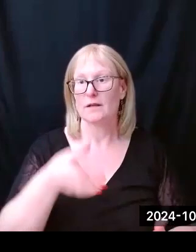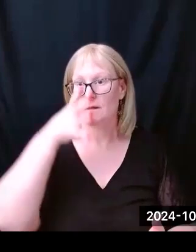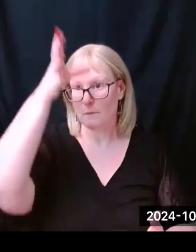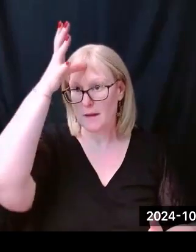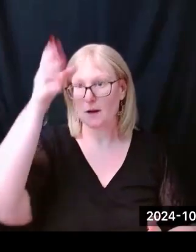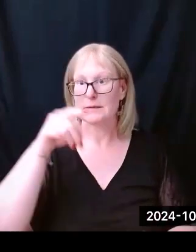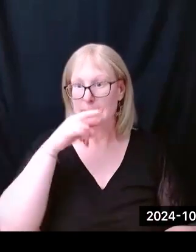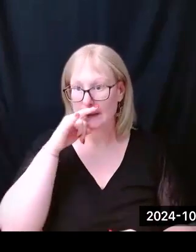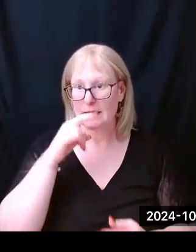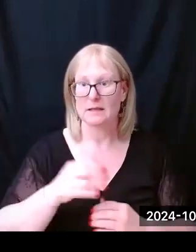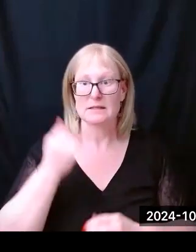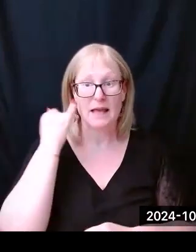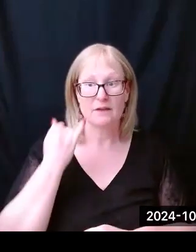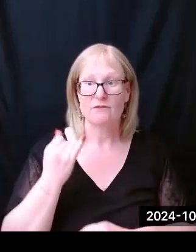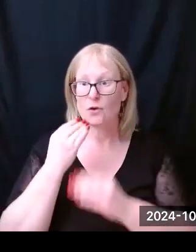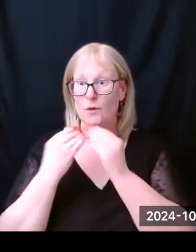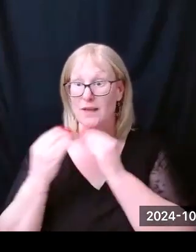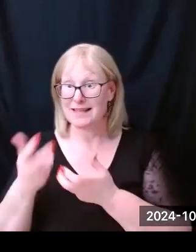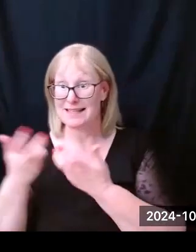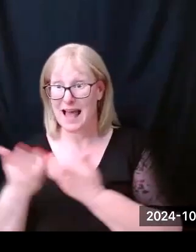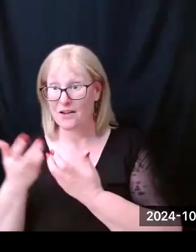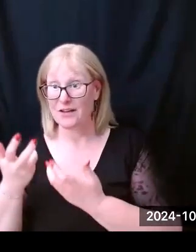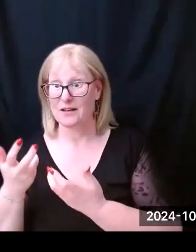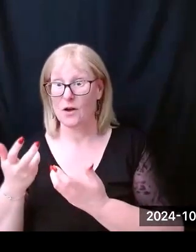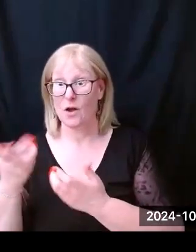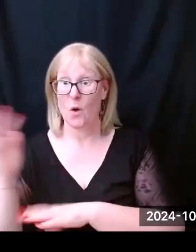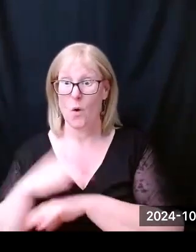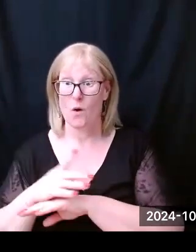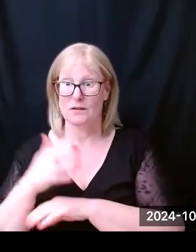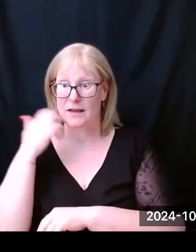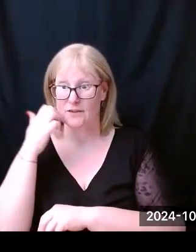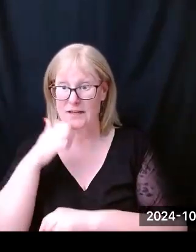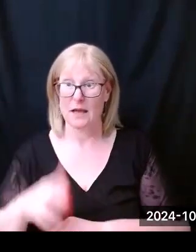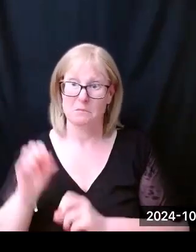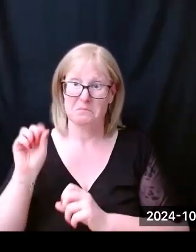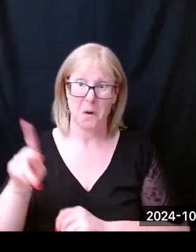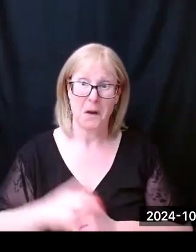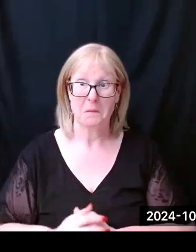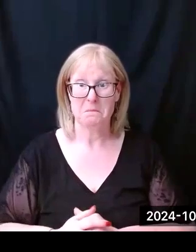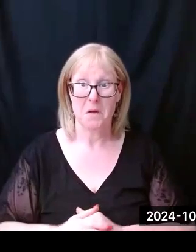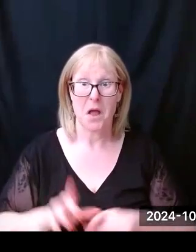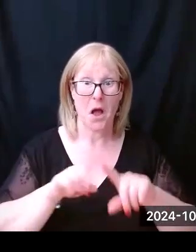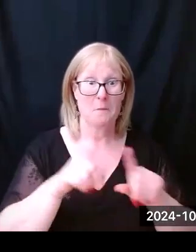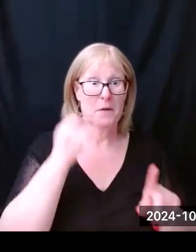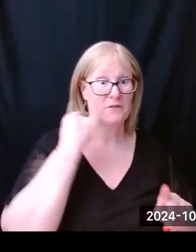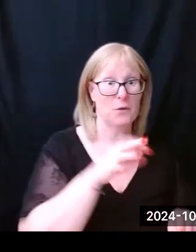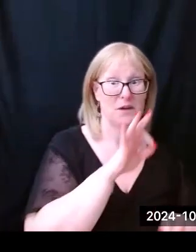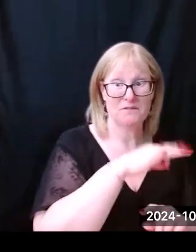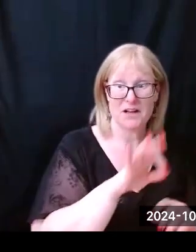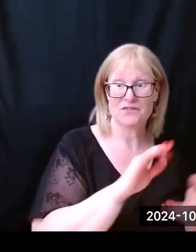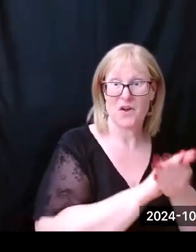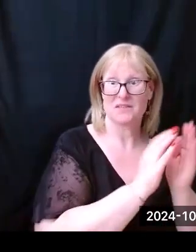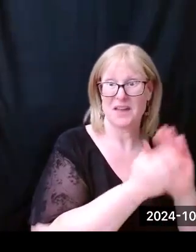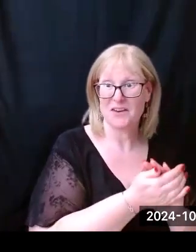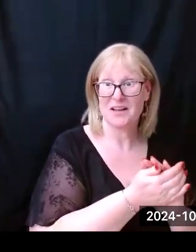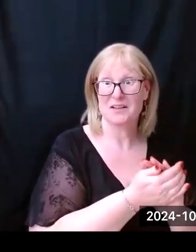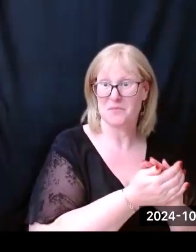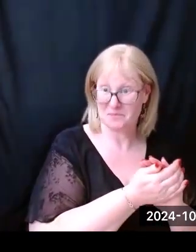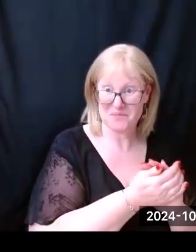you know, if you eat salad all day, every day. OK, but if you eat French fries and hamburgers all day, every day, is that is healthy.